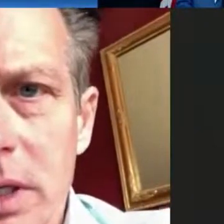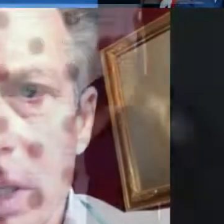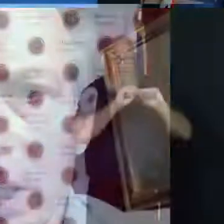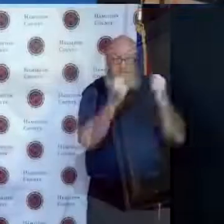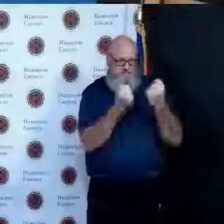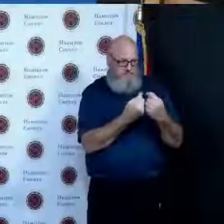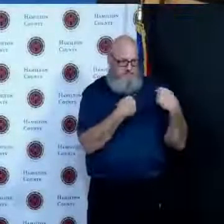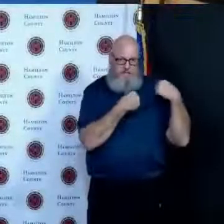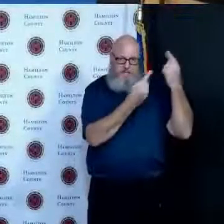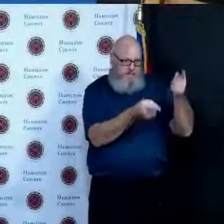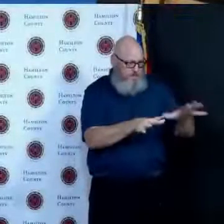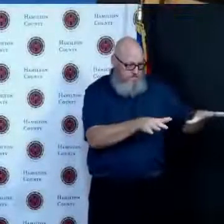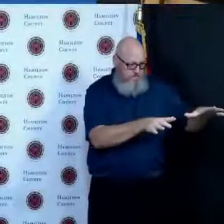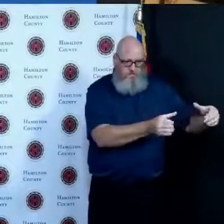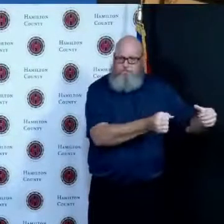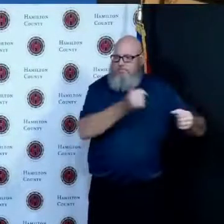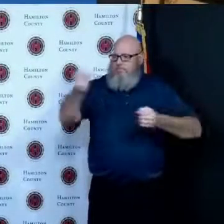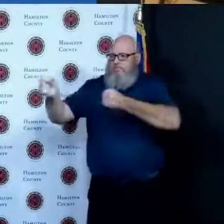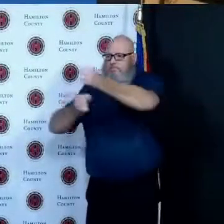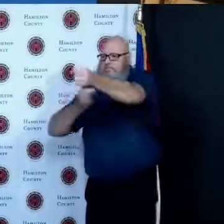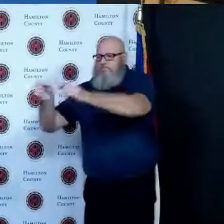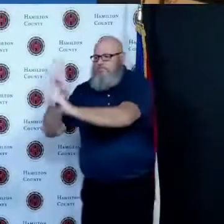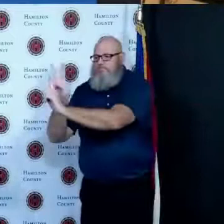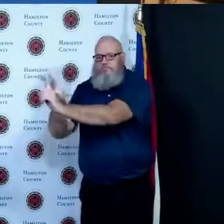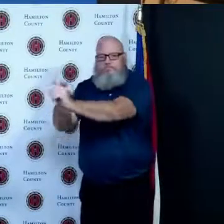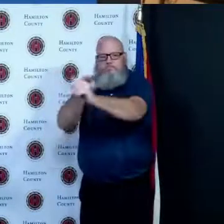each team can vaccinate I think about 1200 people per week